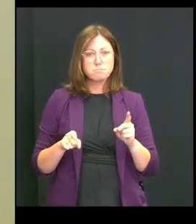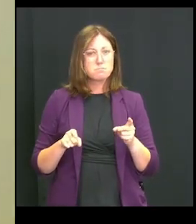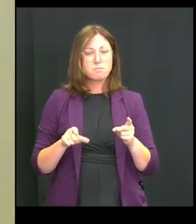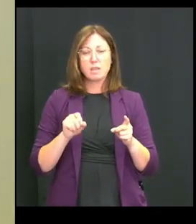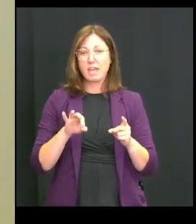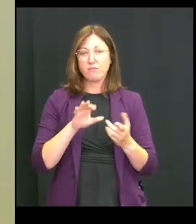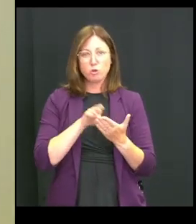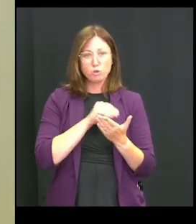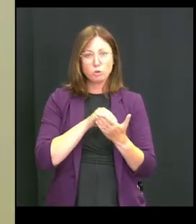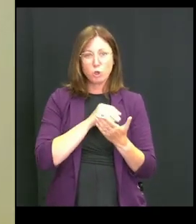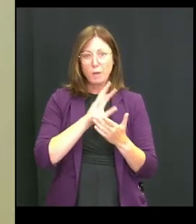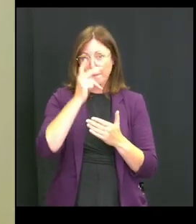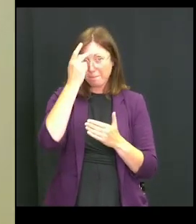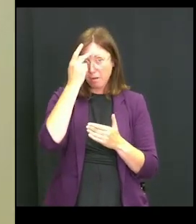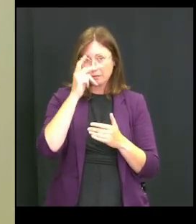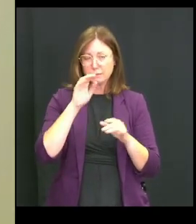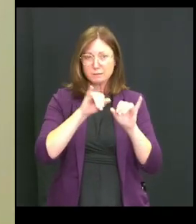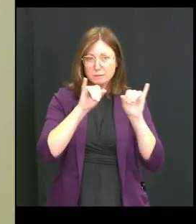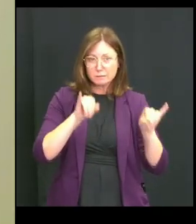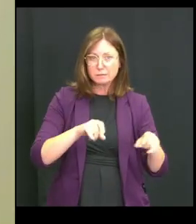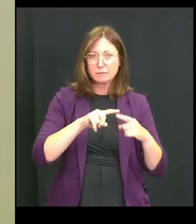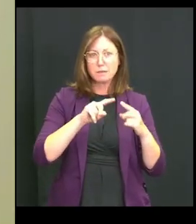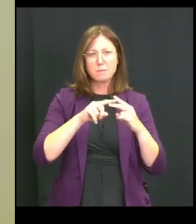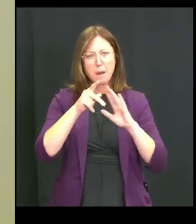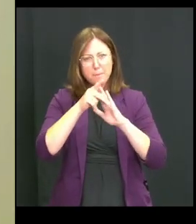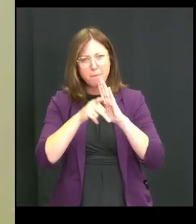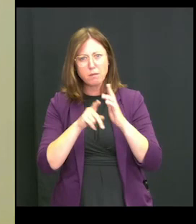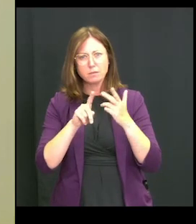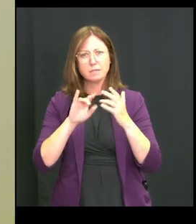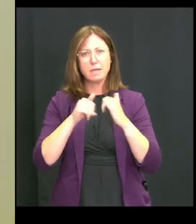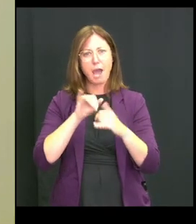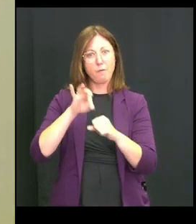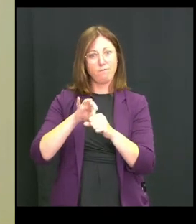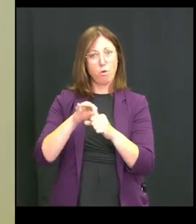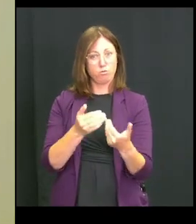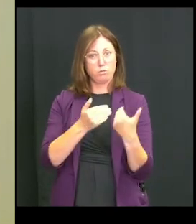about policy issues and learn how to make good vote choices. It's never going to happen.